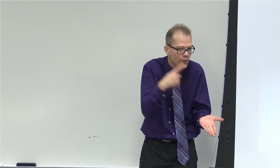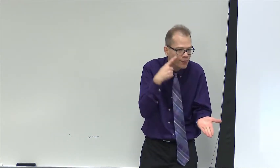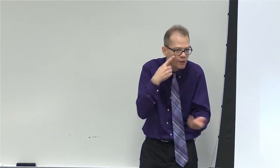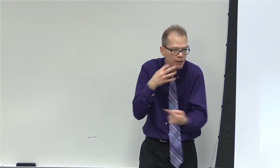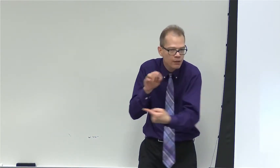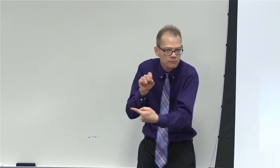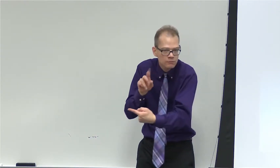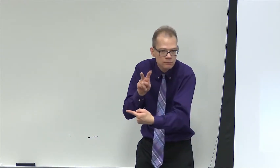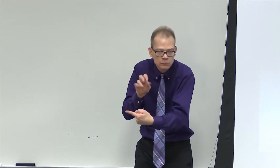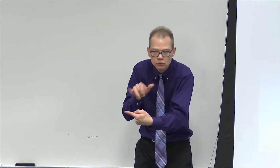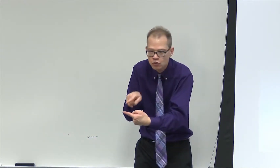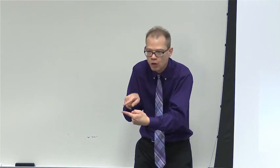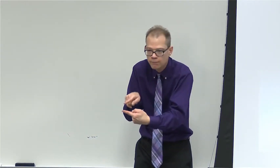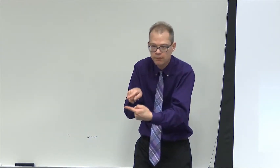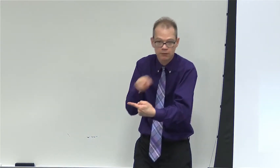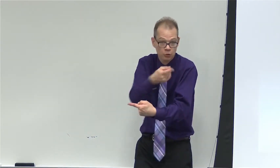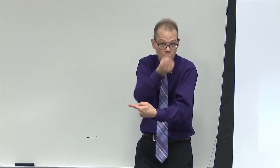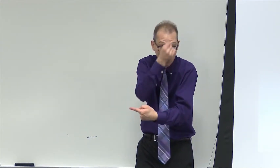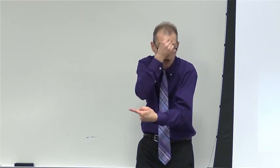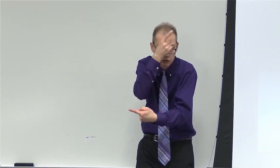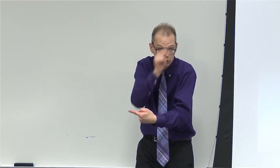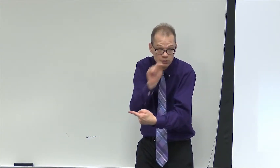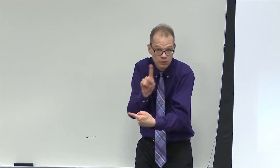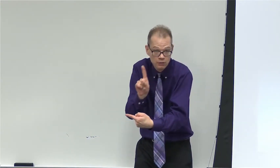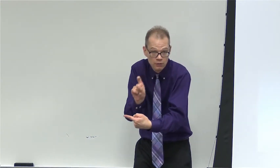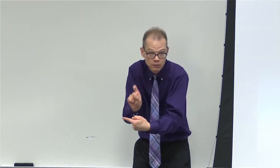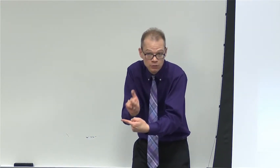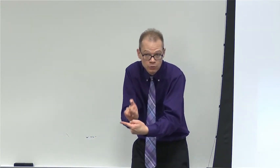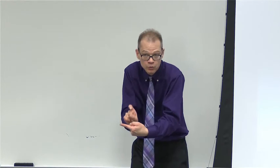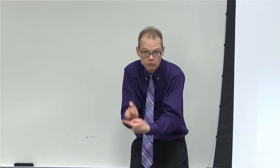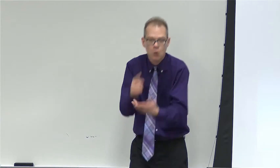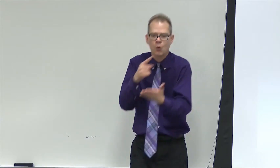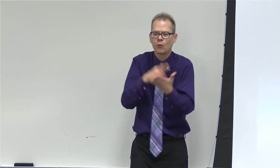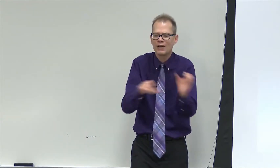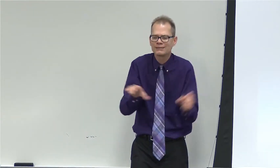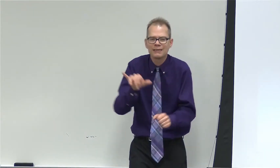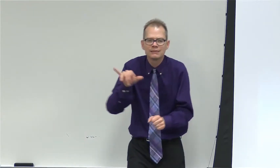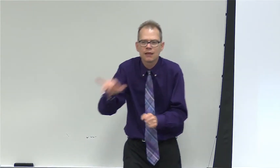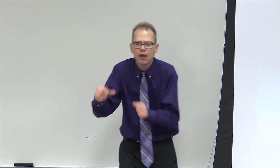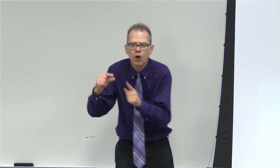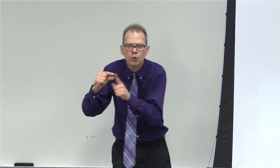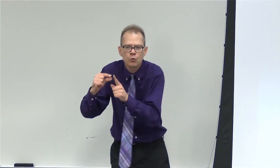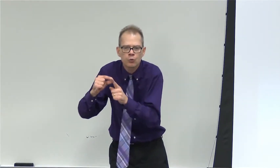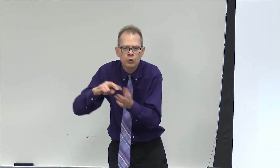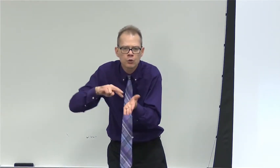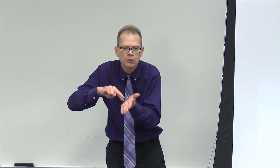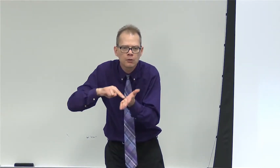"What did you think about the survey? "Did you understand it? What did that word mean to you?"